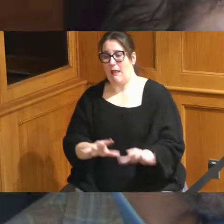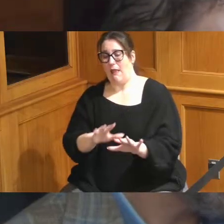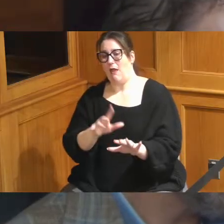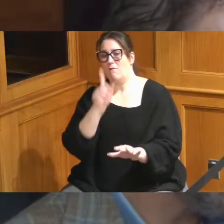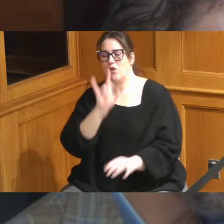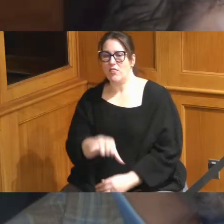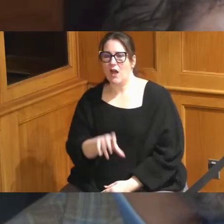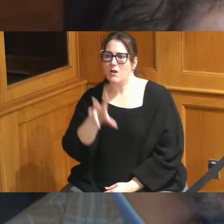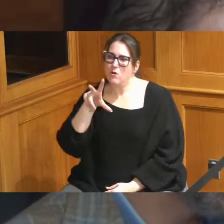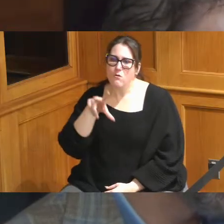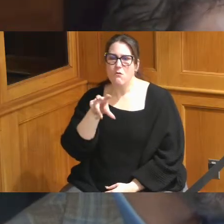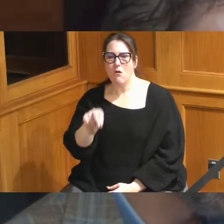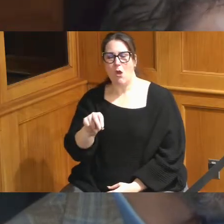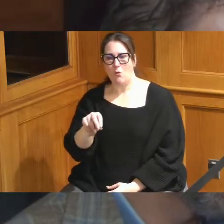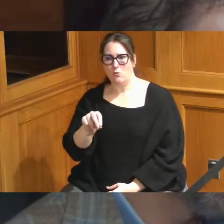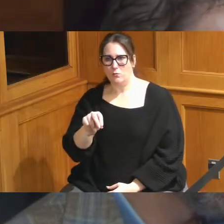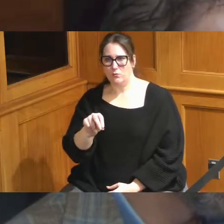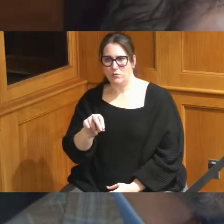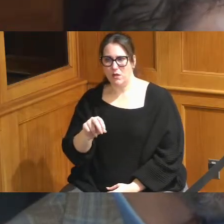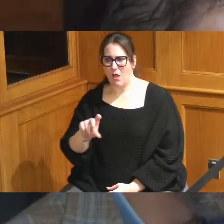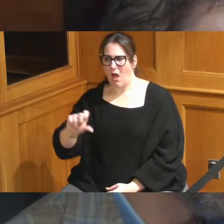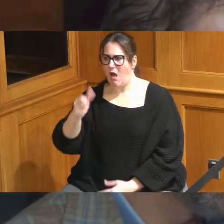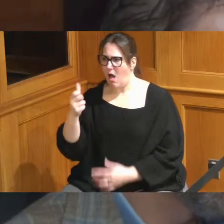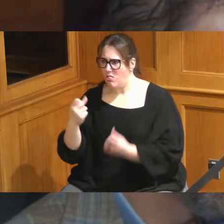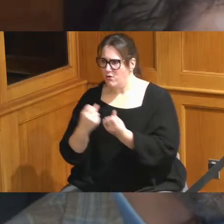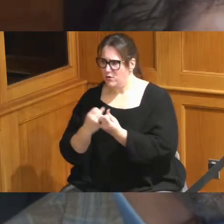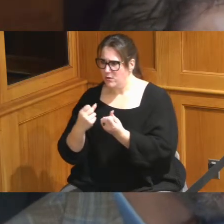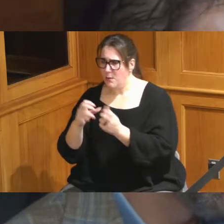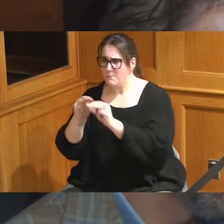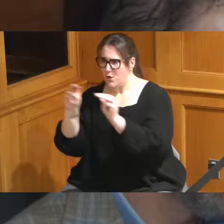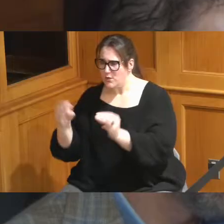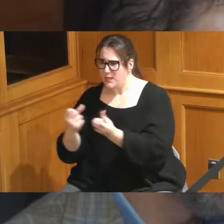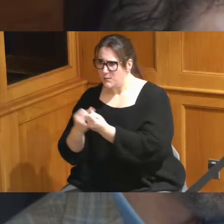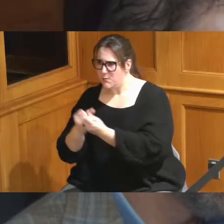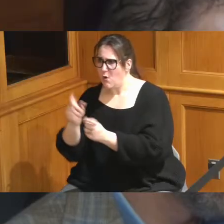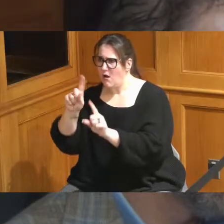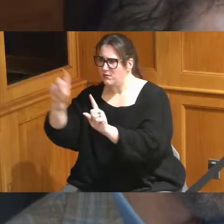has not gotten the support that other museums have gotten. Every museum's been able to stand